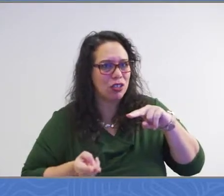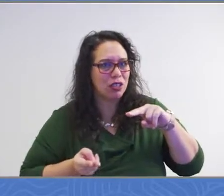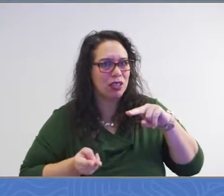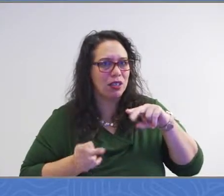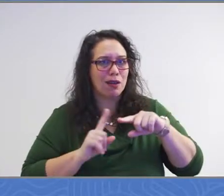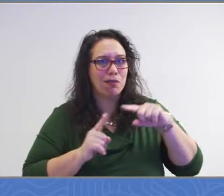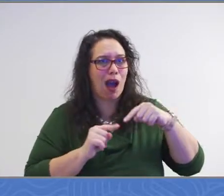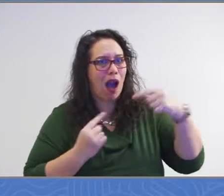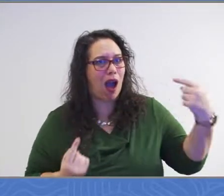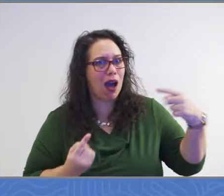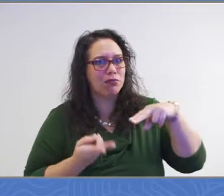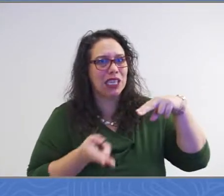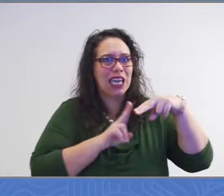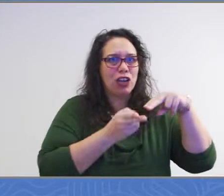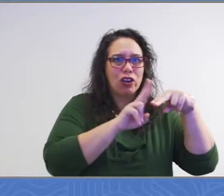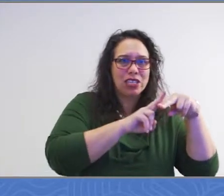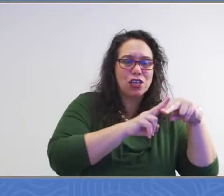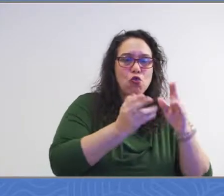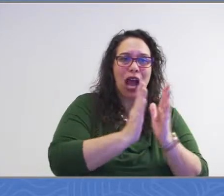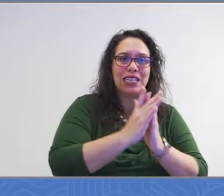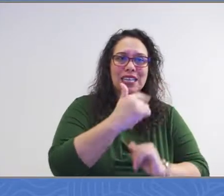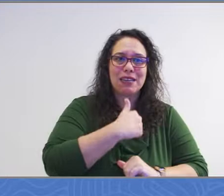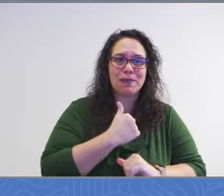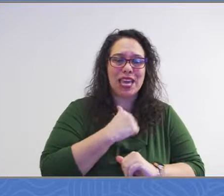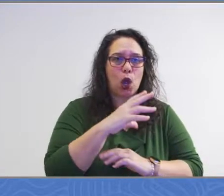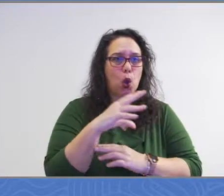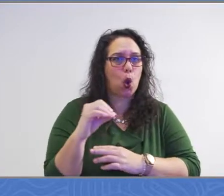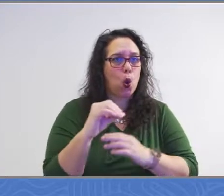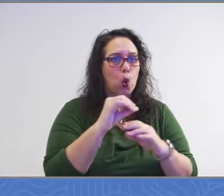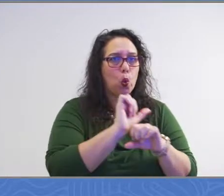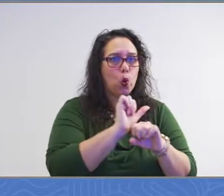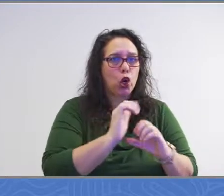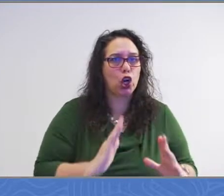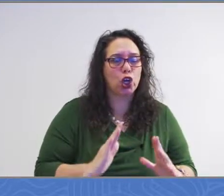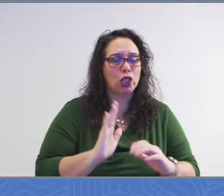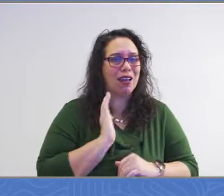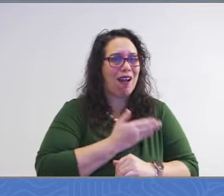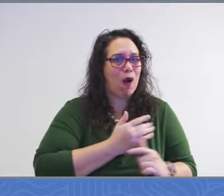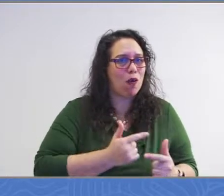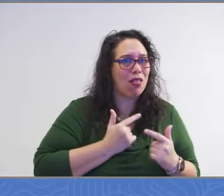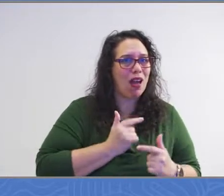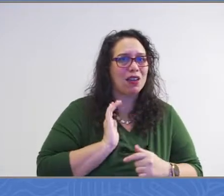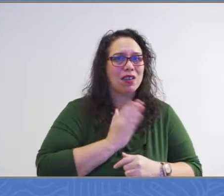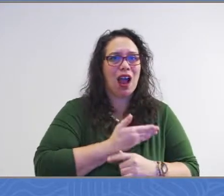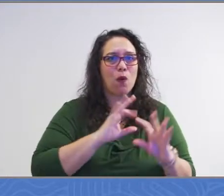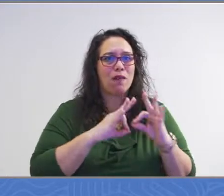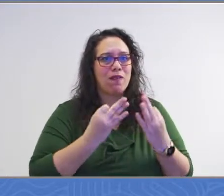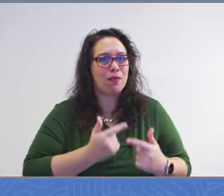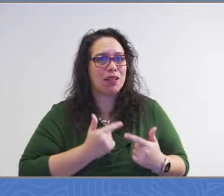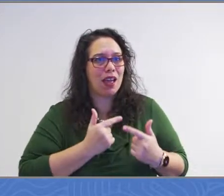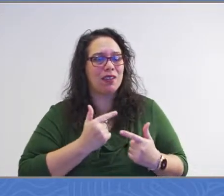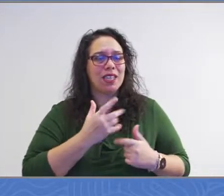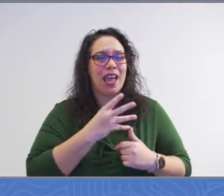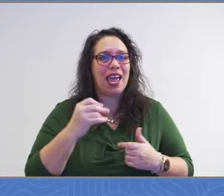You're asking me and my coworkers to put our lives, the lives of our families and our students families at risk,